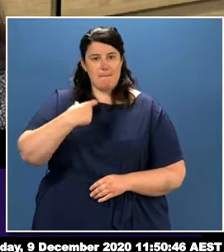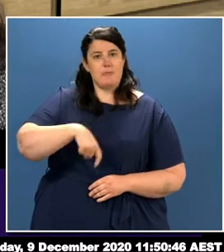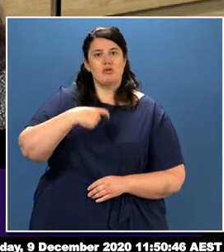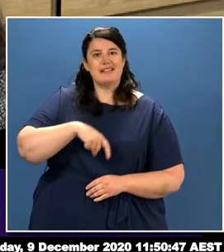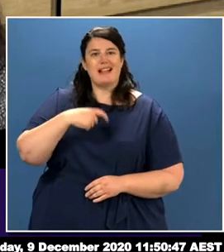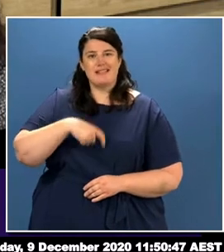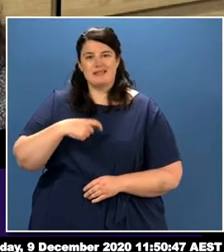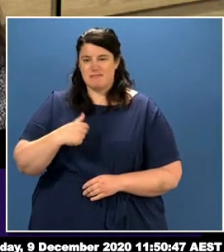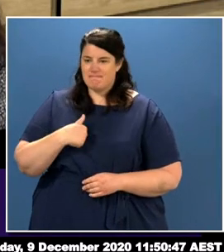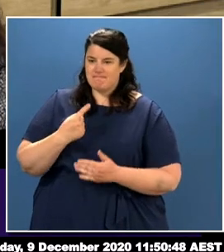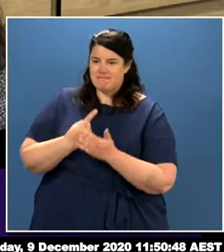independent.